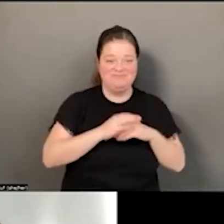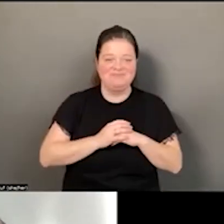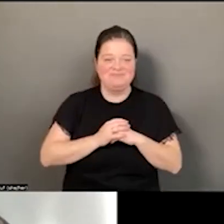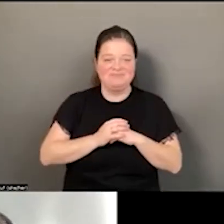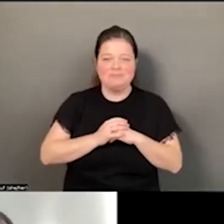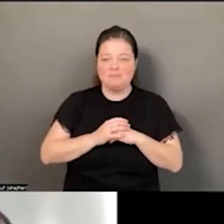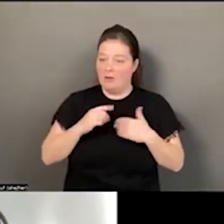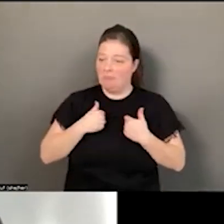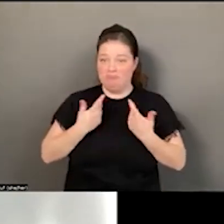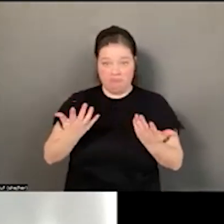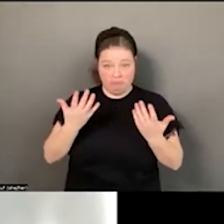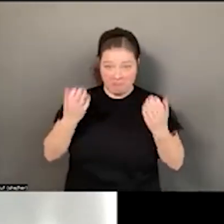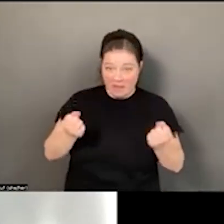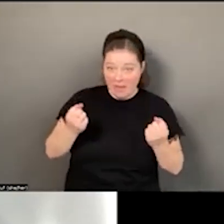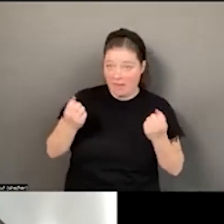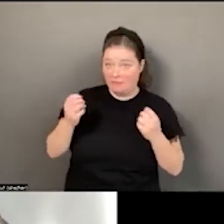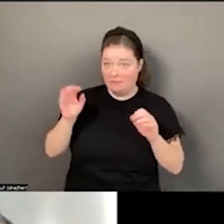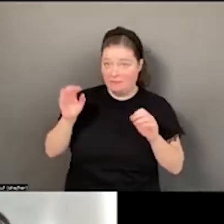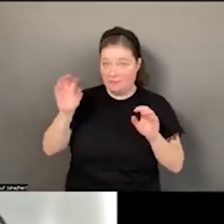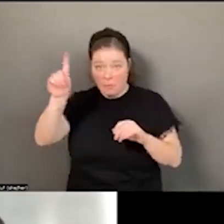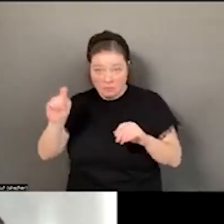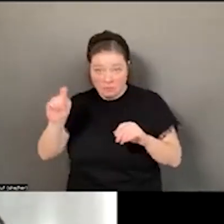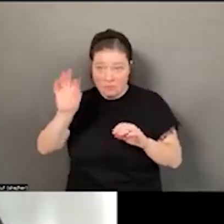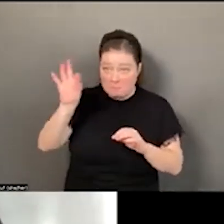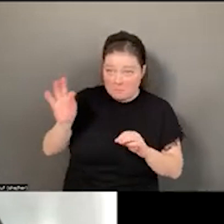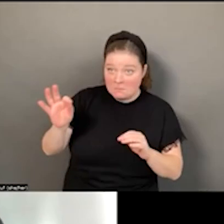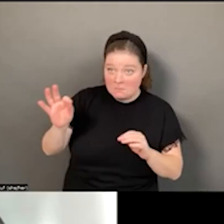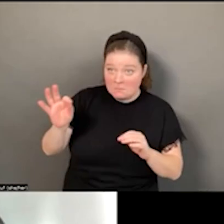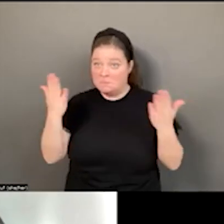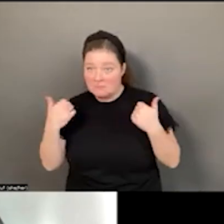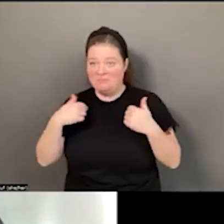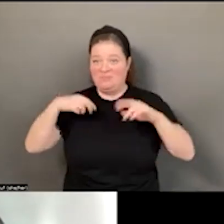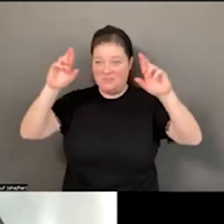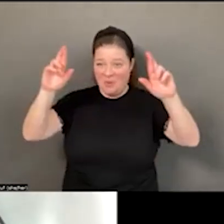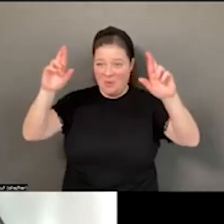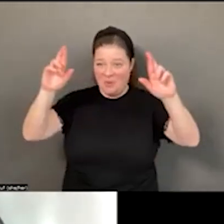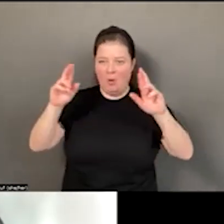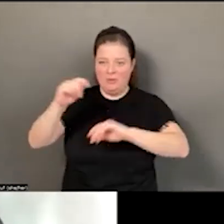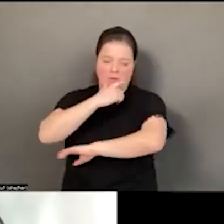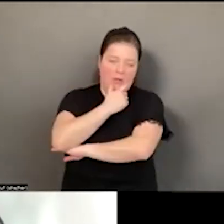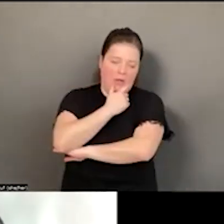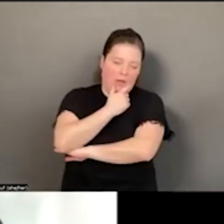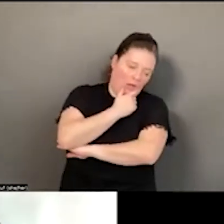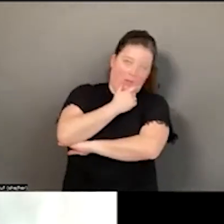And thank you very much and I hope it was not too boring compared to the projects. Thank you, Alejandro.